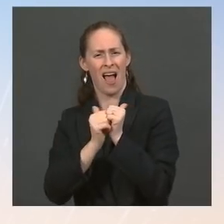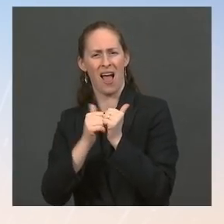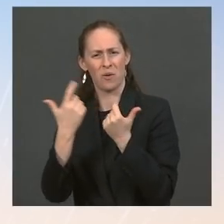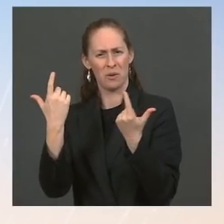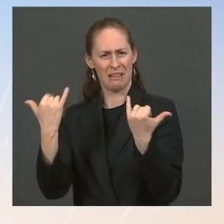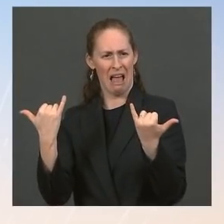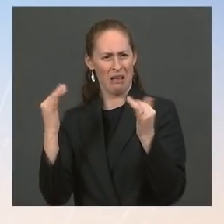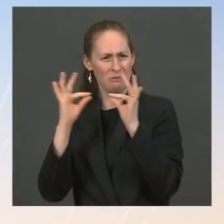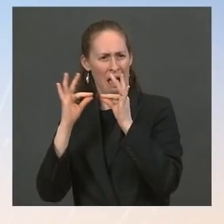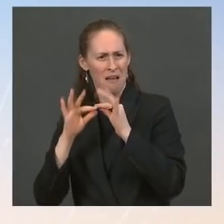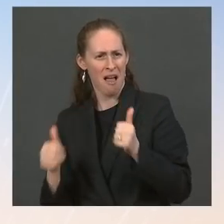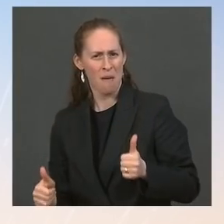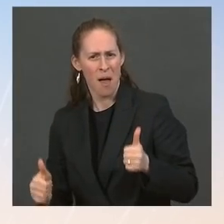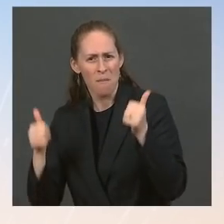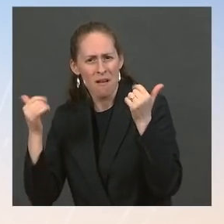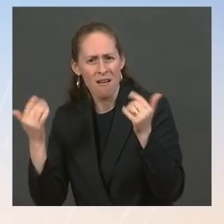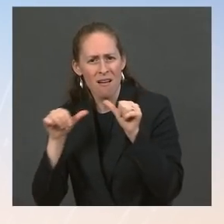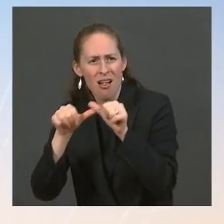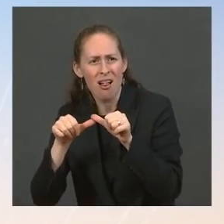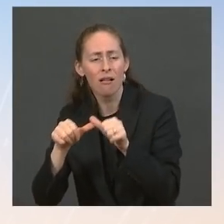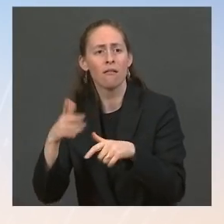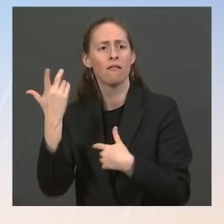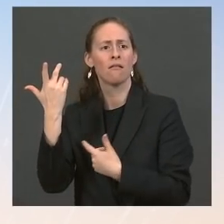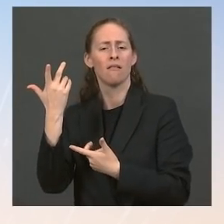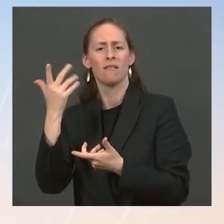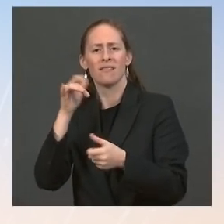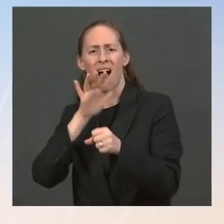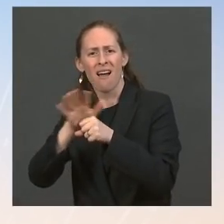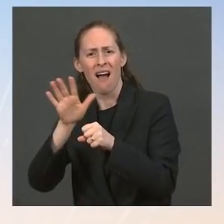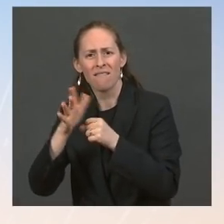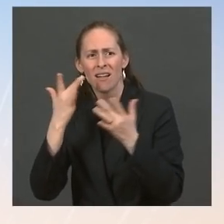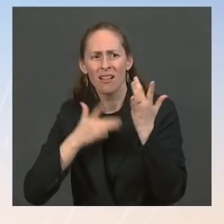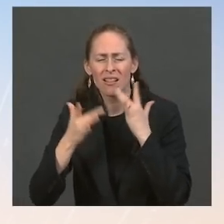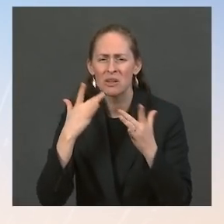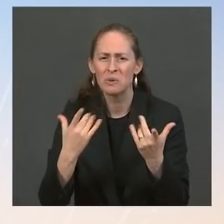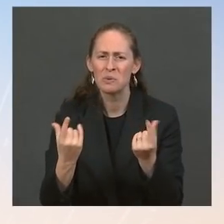I know he's going to speak in about an hour and a half, depending on how long the preprogram is --